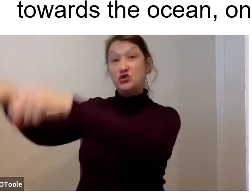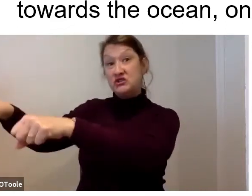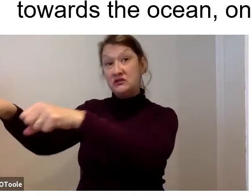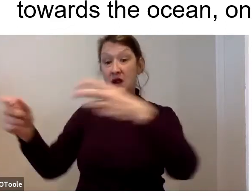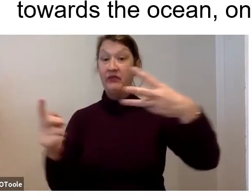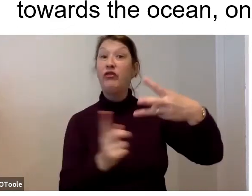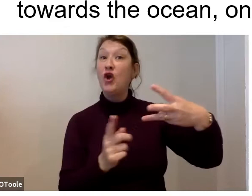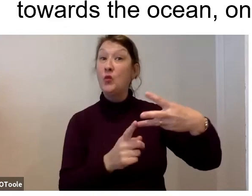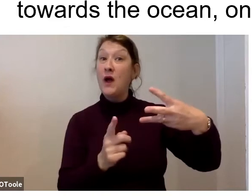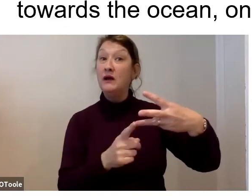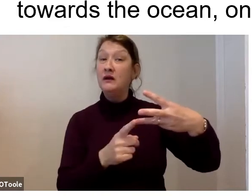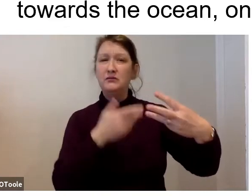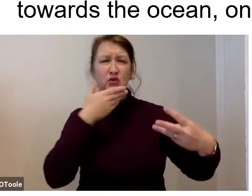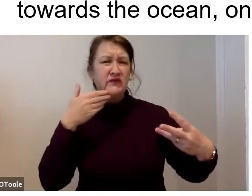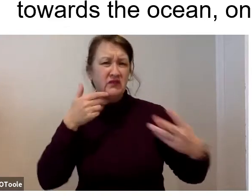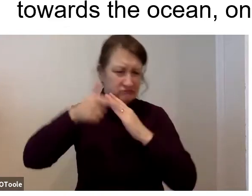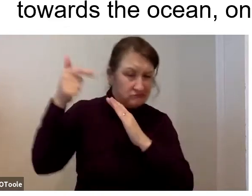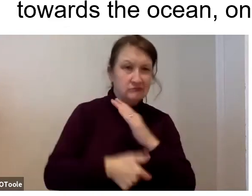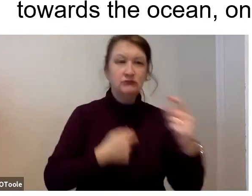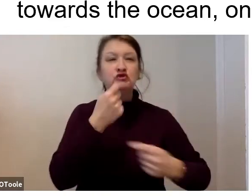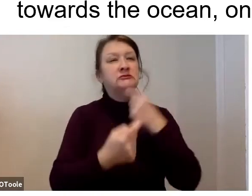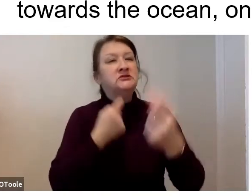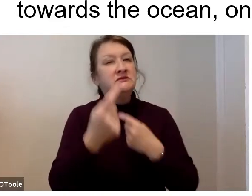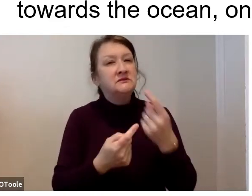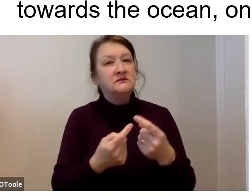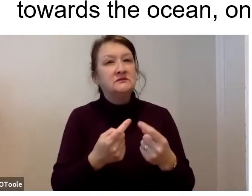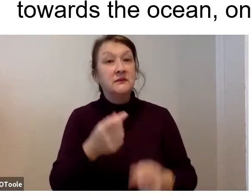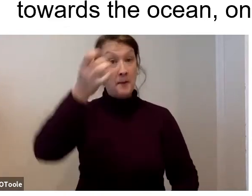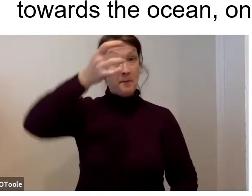a detailed description 'blonde woman standing on a grass covered